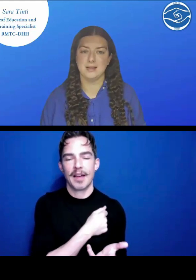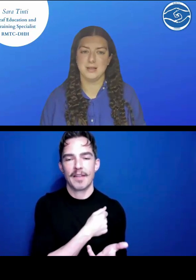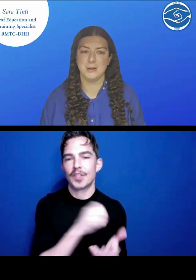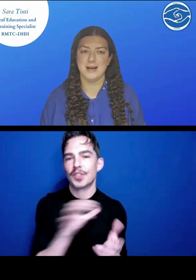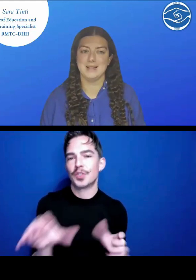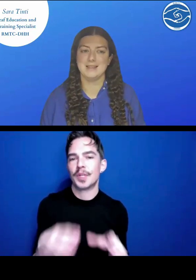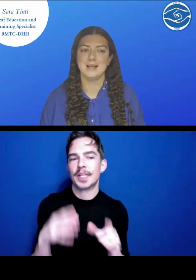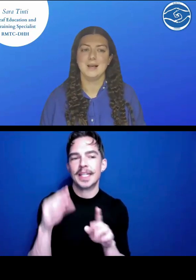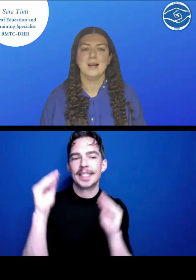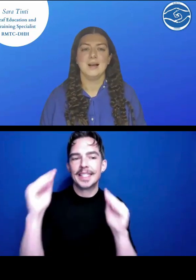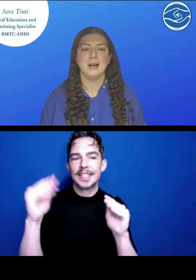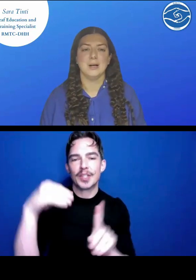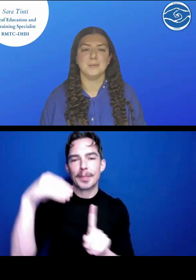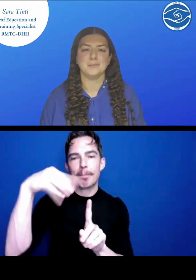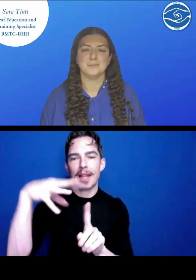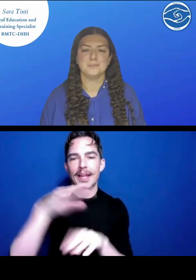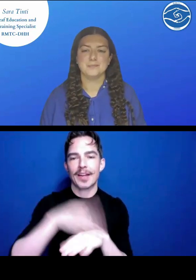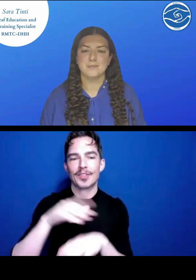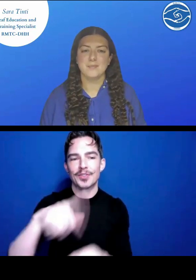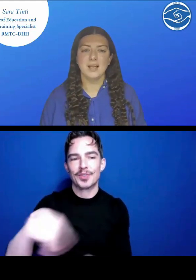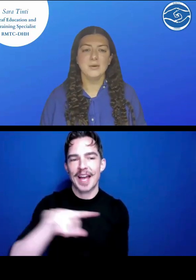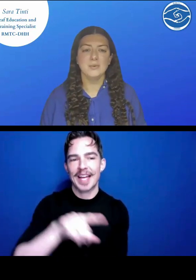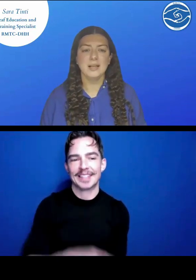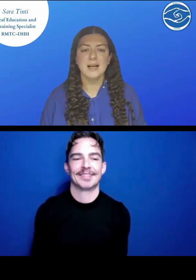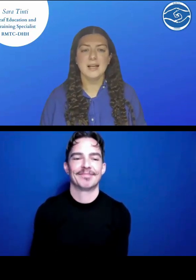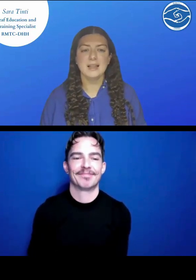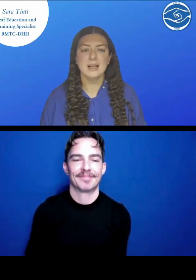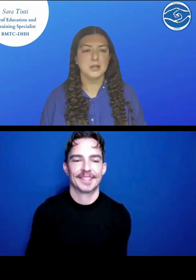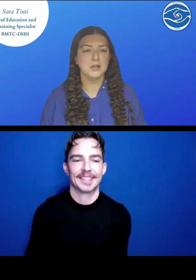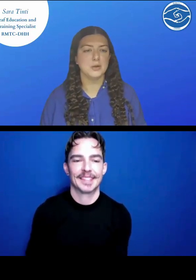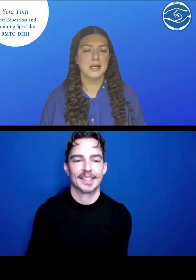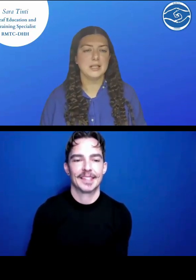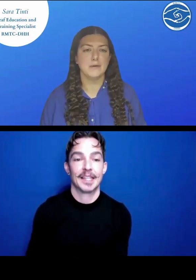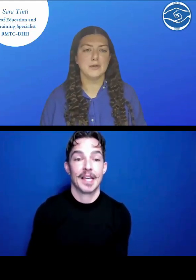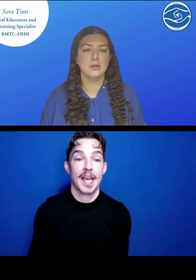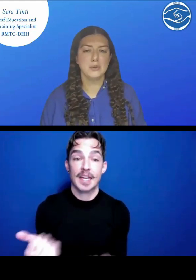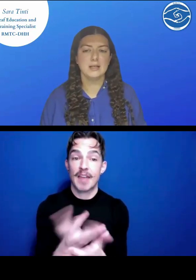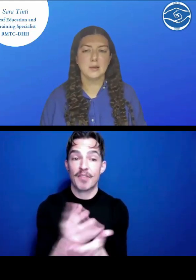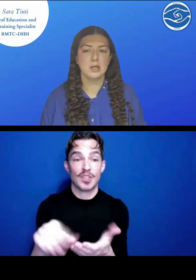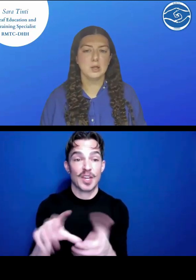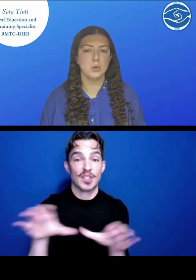spotlights on you guys. And really anything that you're doing too, if you're doing something